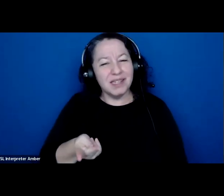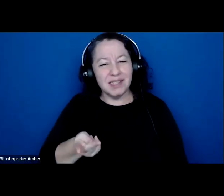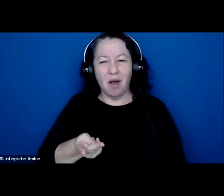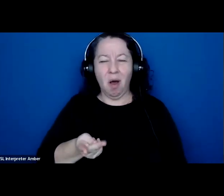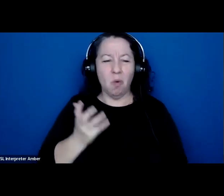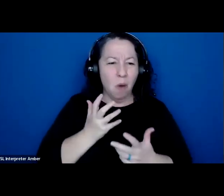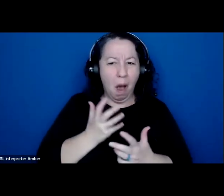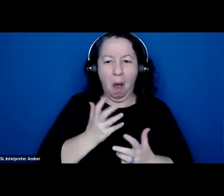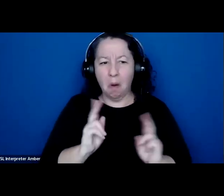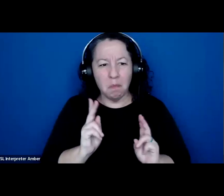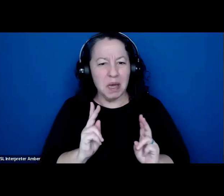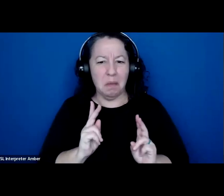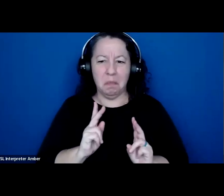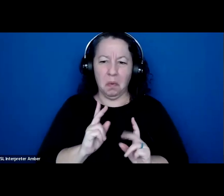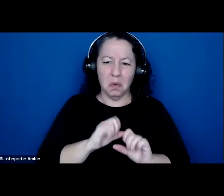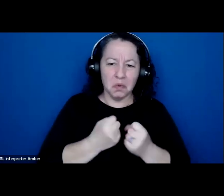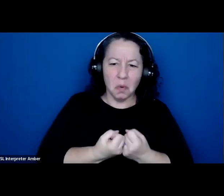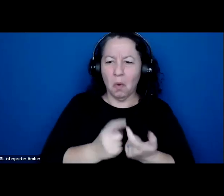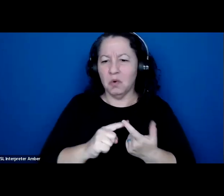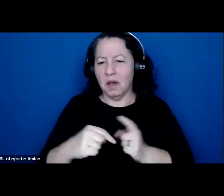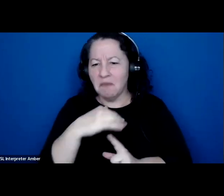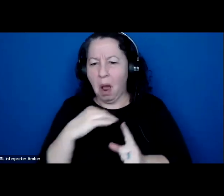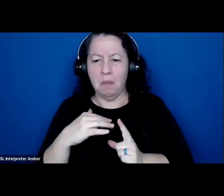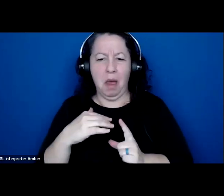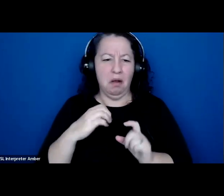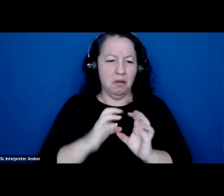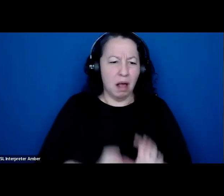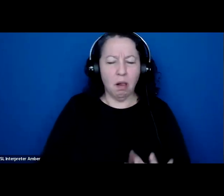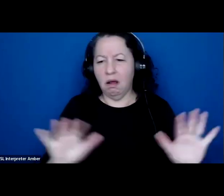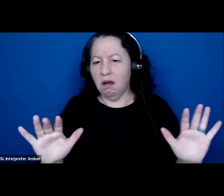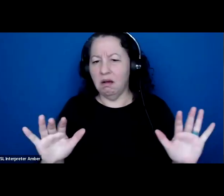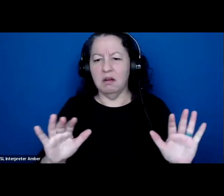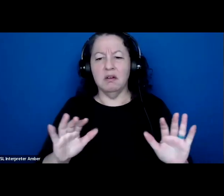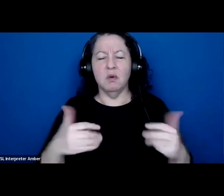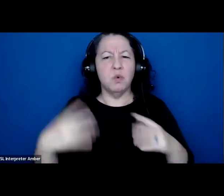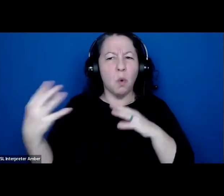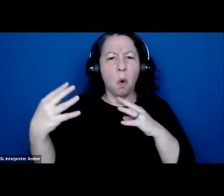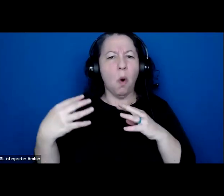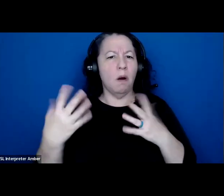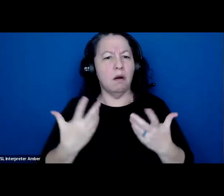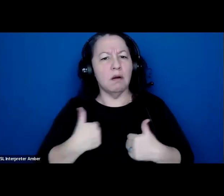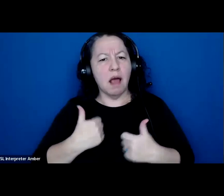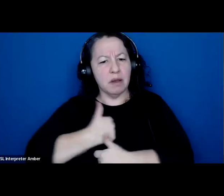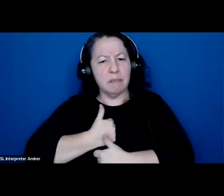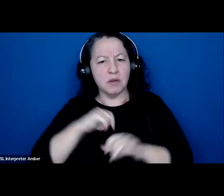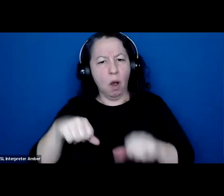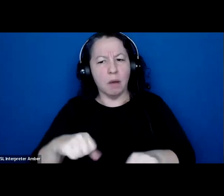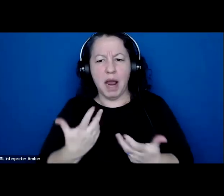and economic and environmental toll that war and occupation brought. You know, the so-called US war on terror has cost the lives of